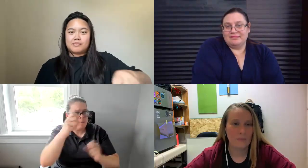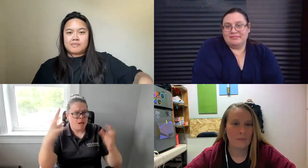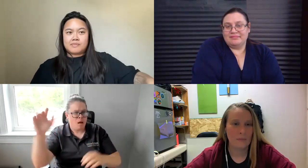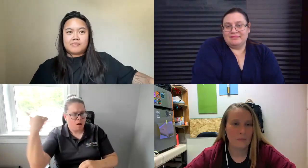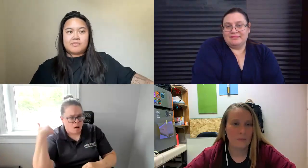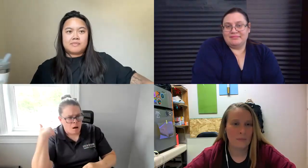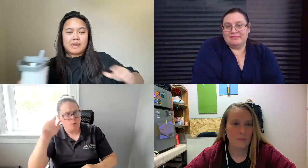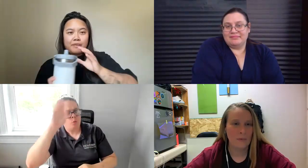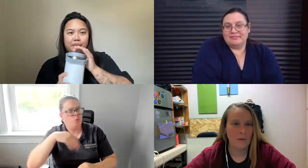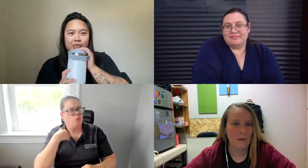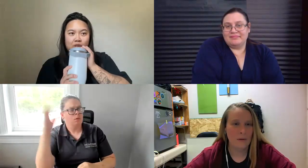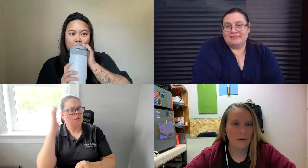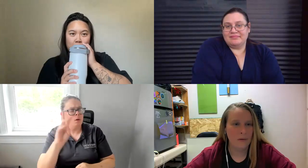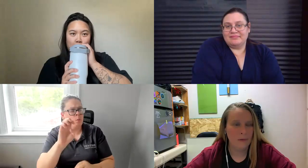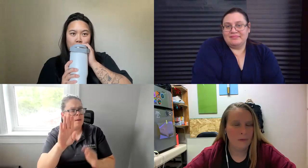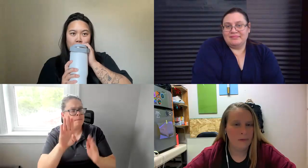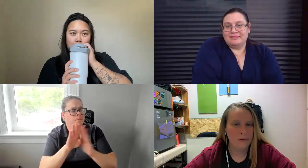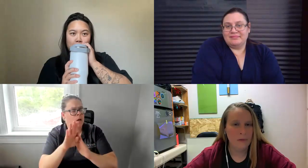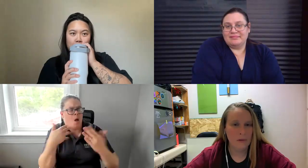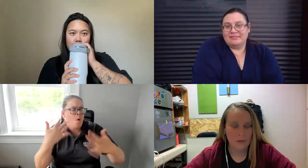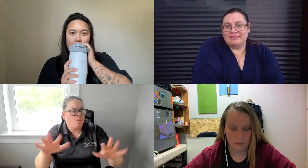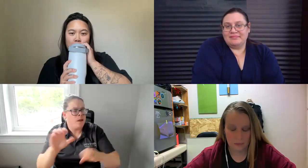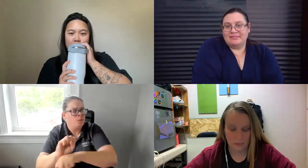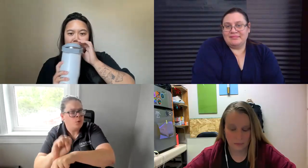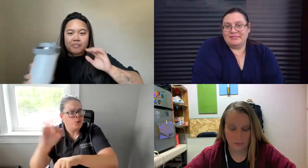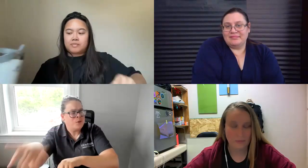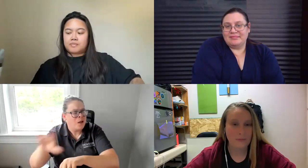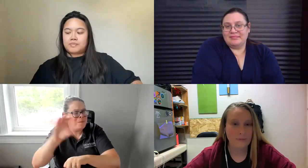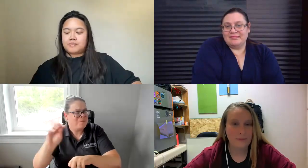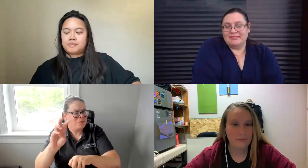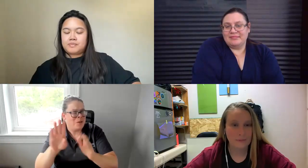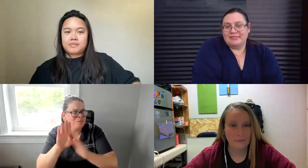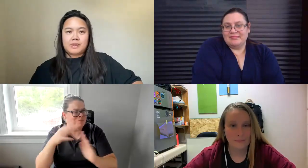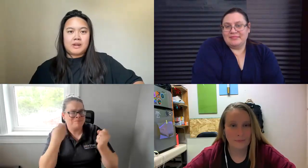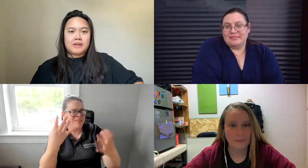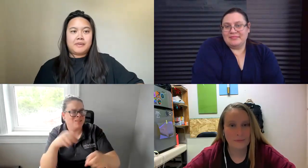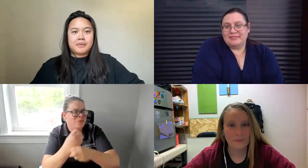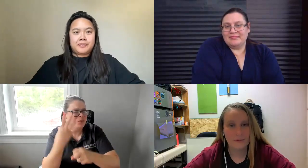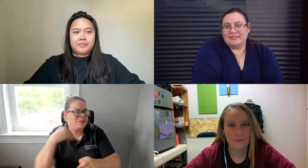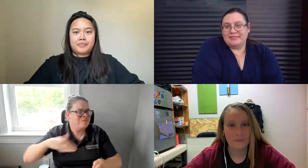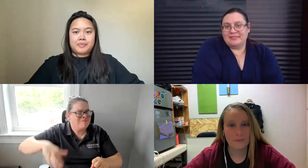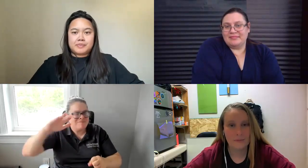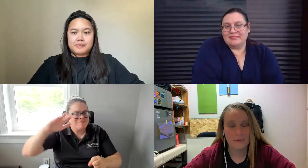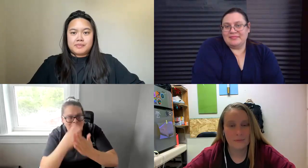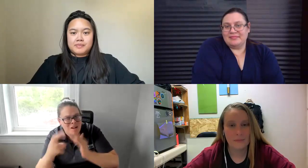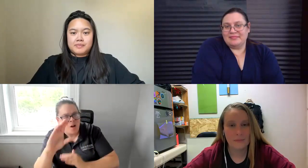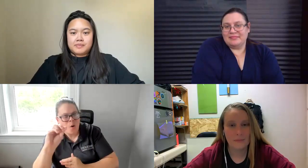positions after college. And I had already worked for another web developer company.